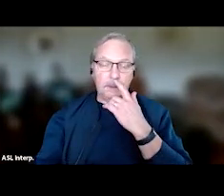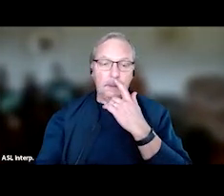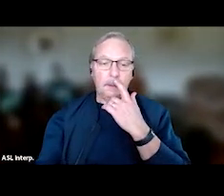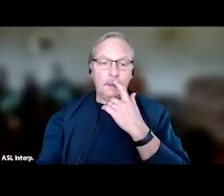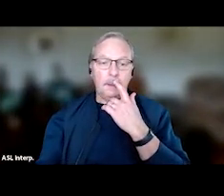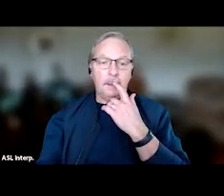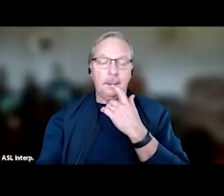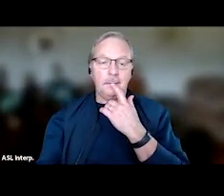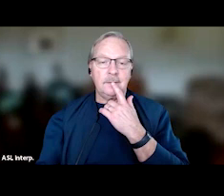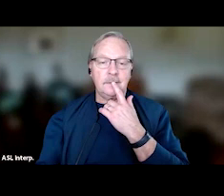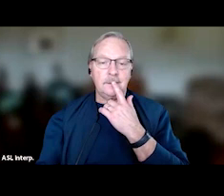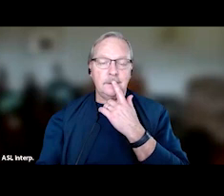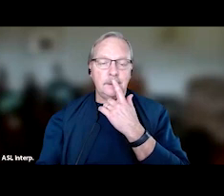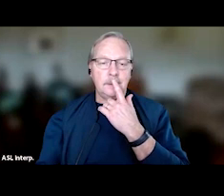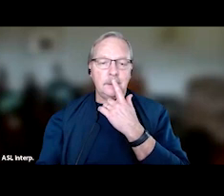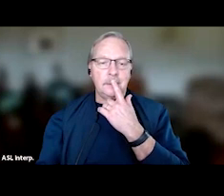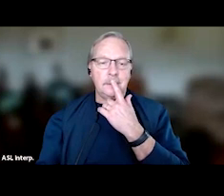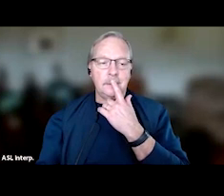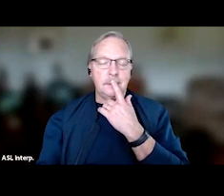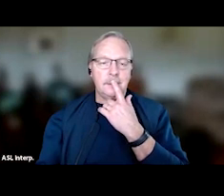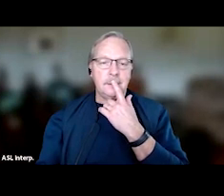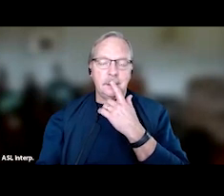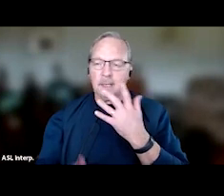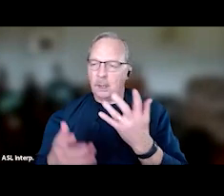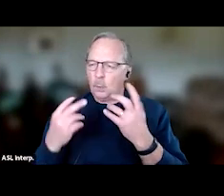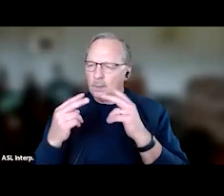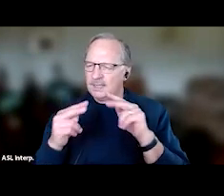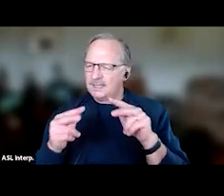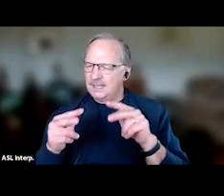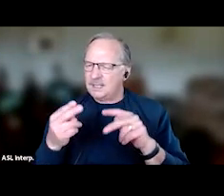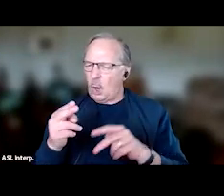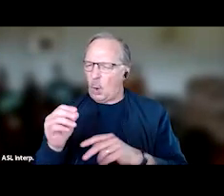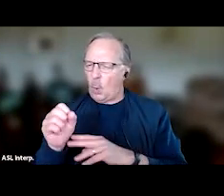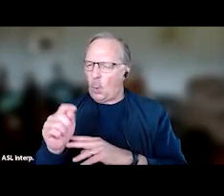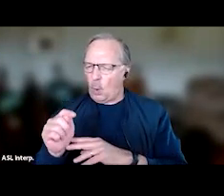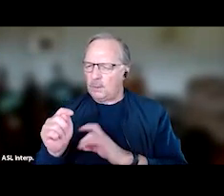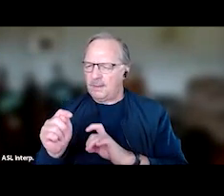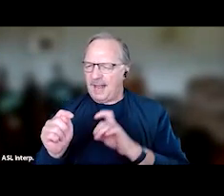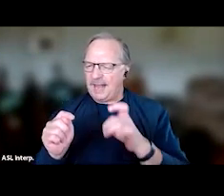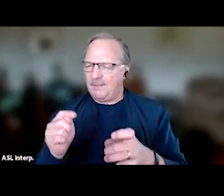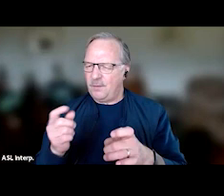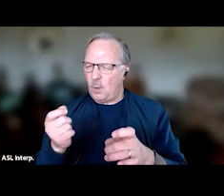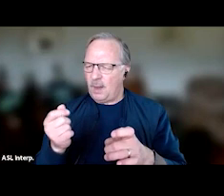[Jen] So you probably will not be able to see it Rachel as a host, but I can give you a little bit of insight into those.